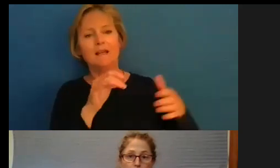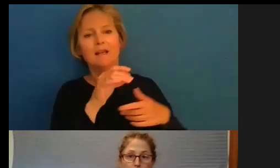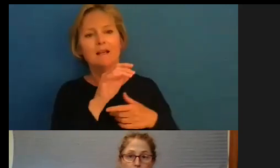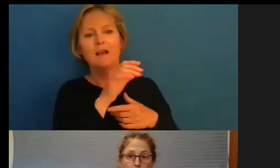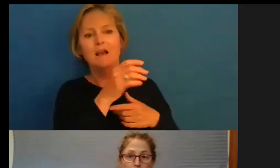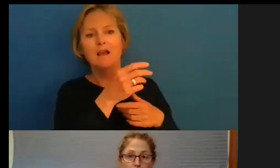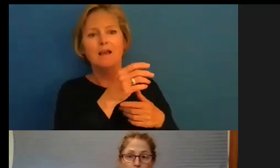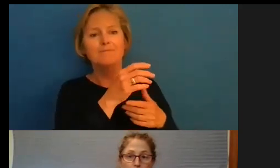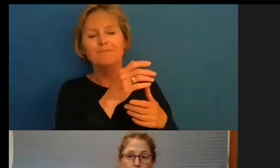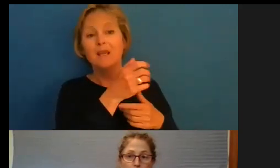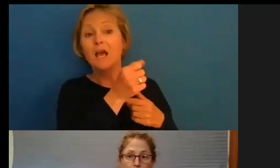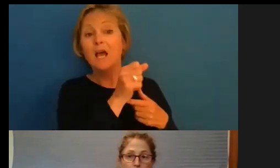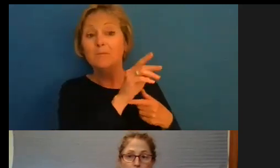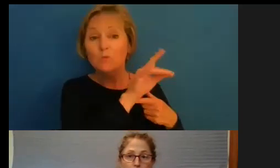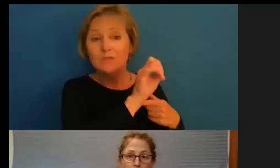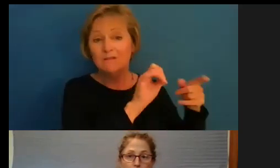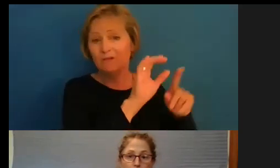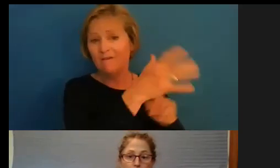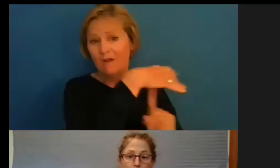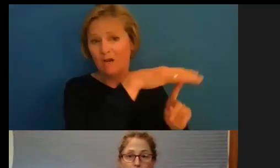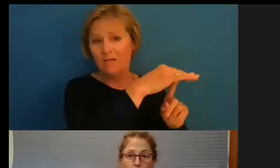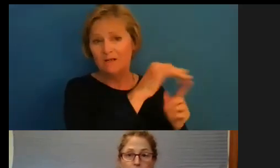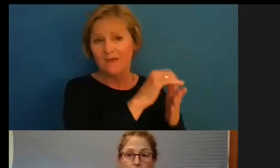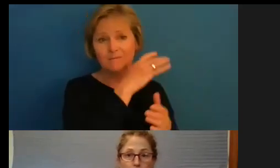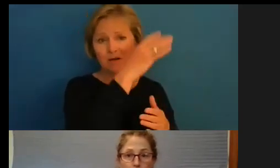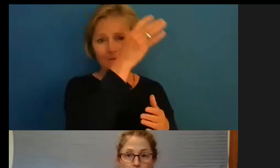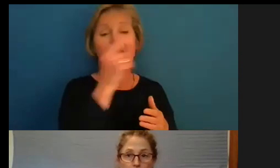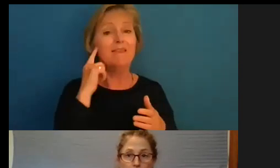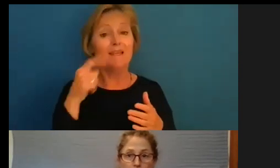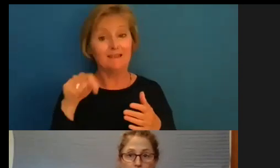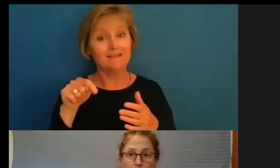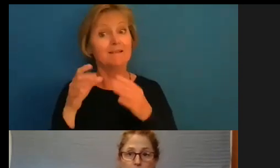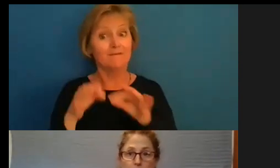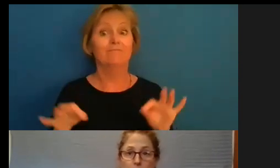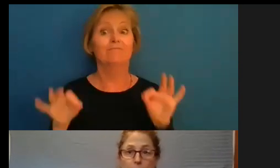environment, and I think this is very important now, because a lot of those same kids are